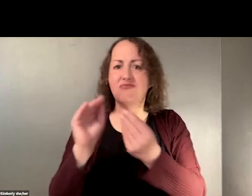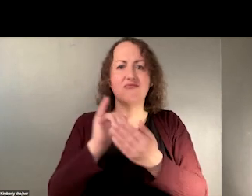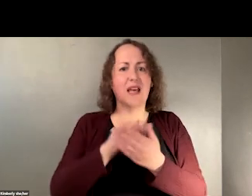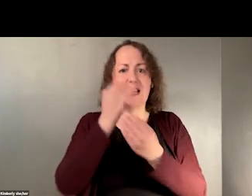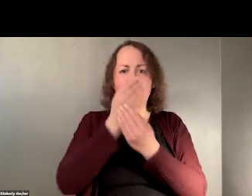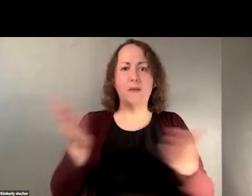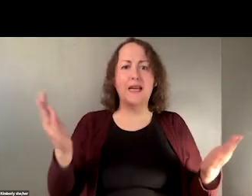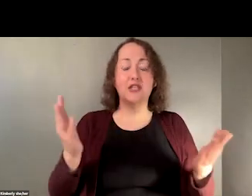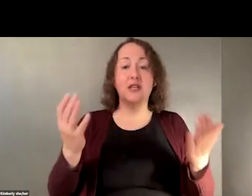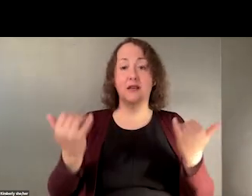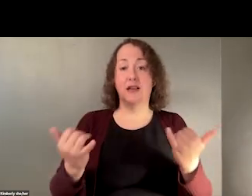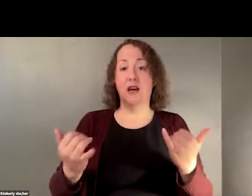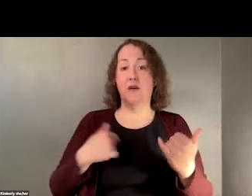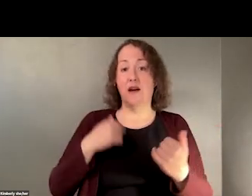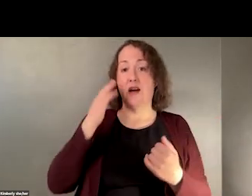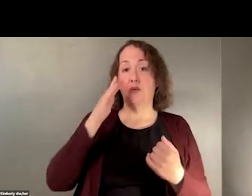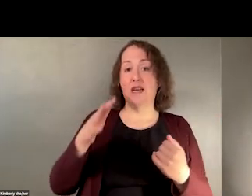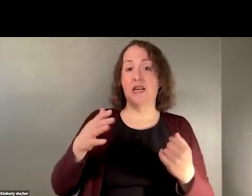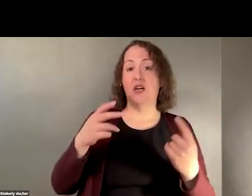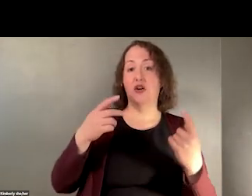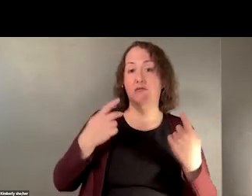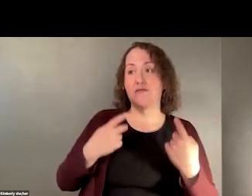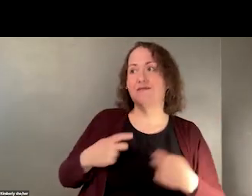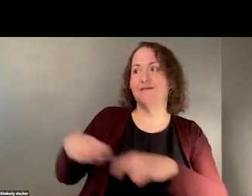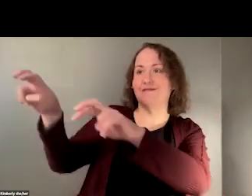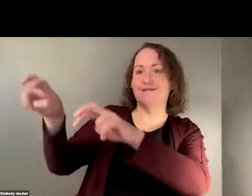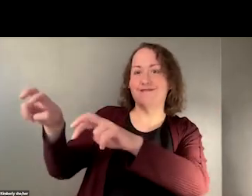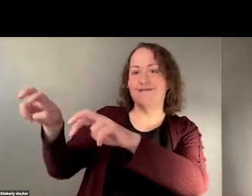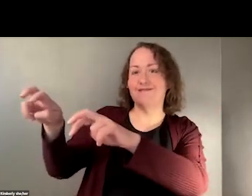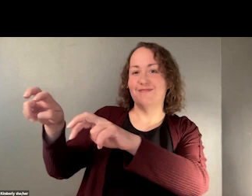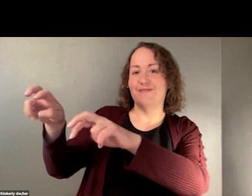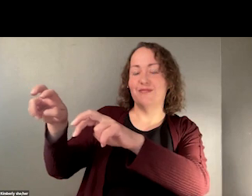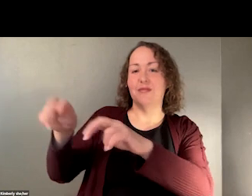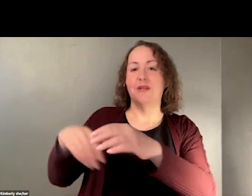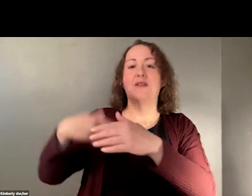I'm going to transition our section of the presentation over to the next presenter.